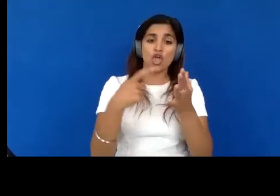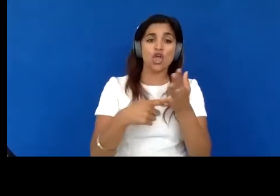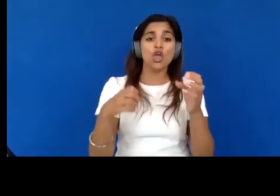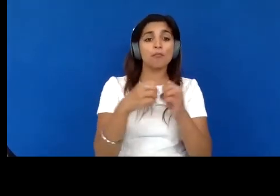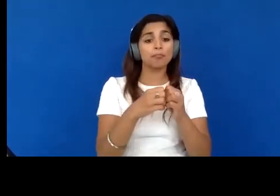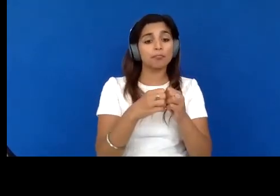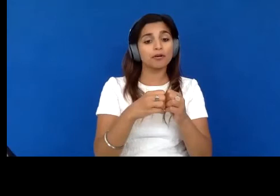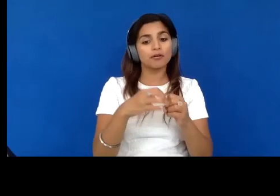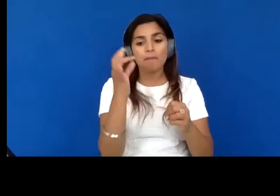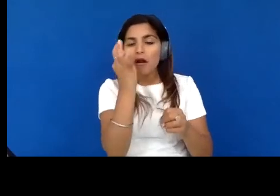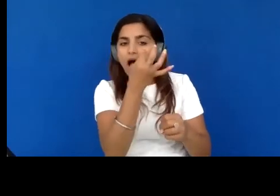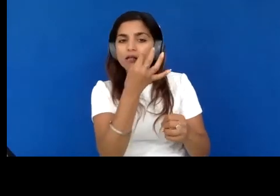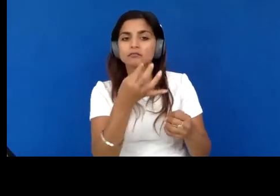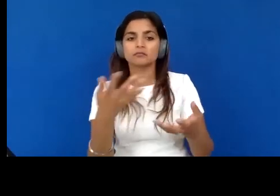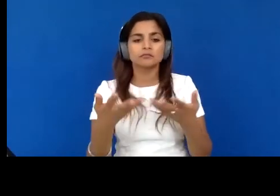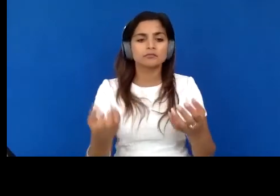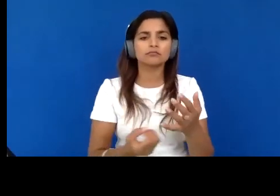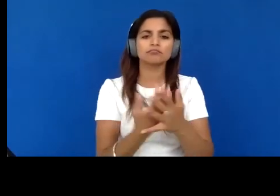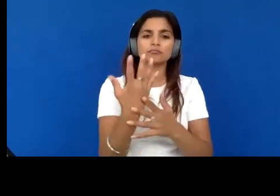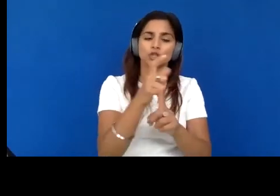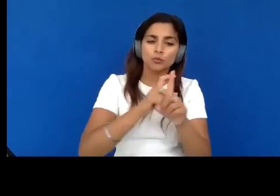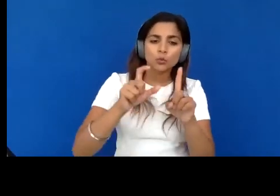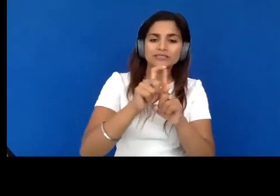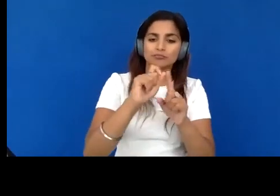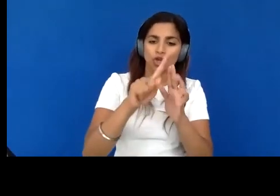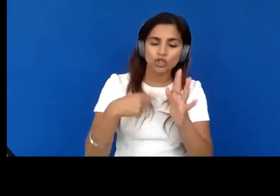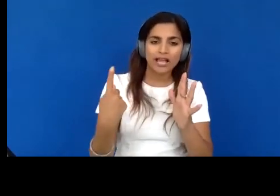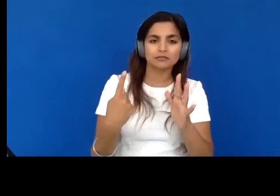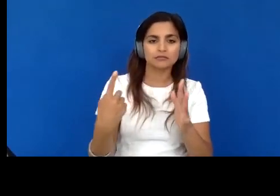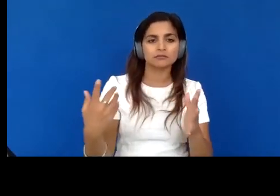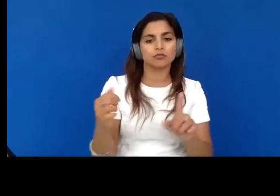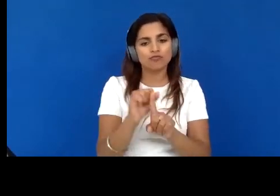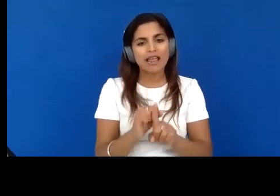community rehabilitation project some Harlan chingaari both remain in